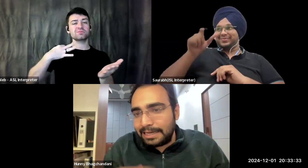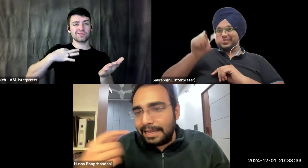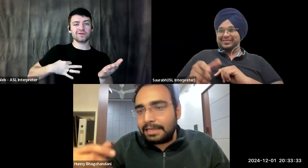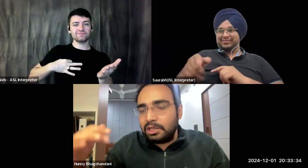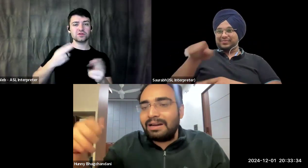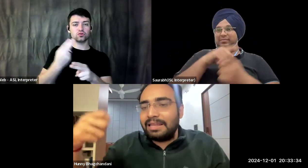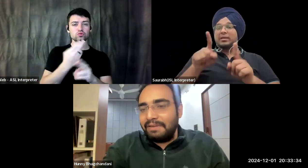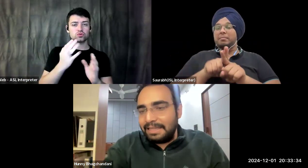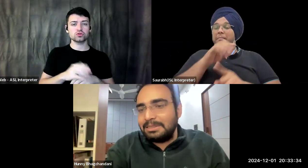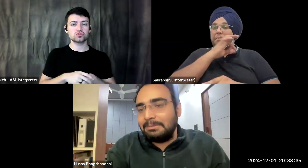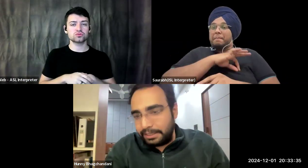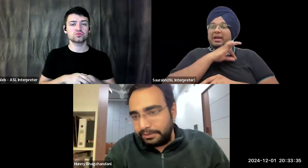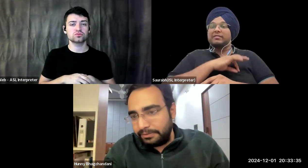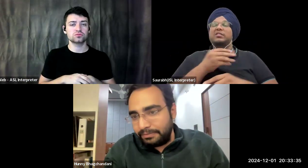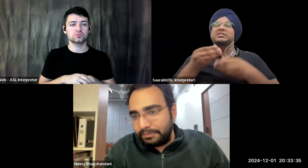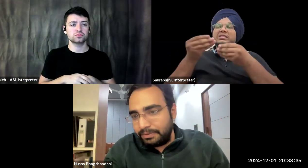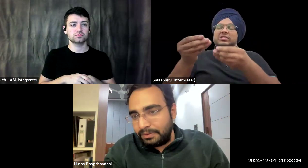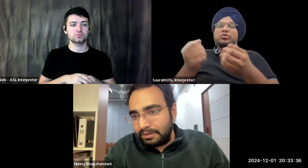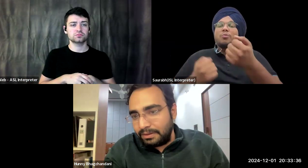it is like you are giving them something.